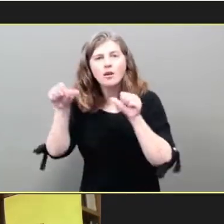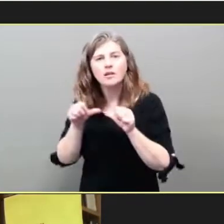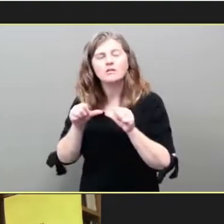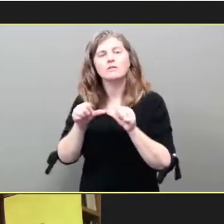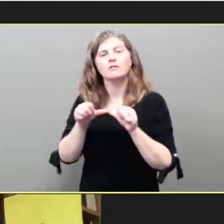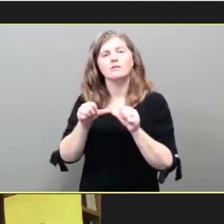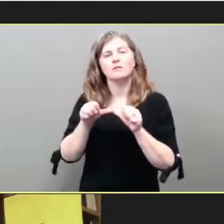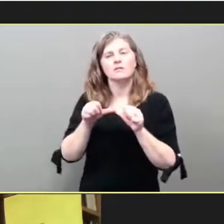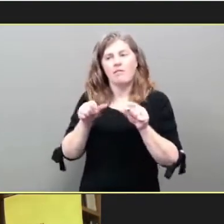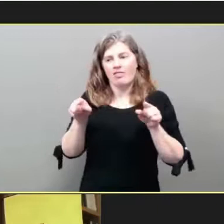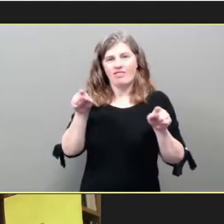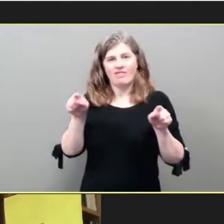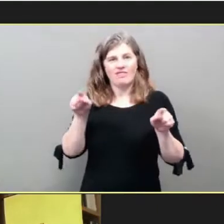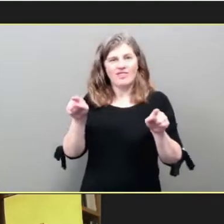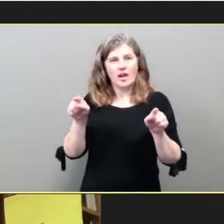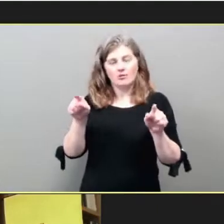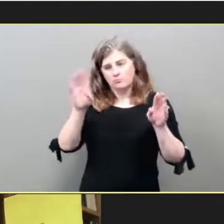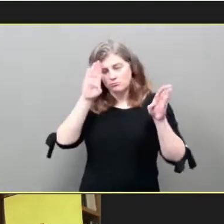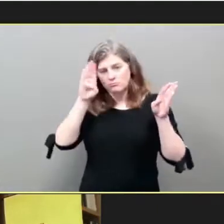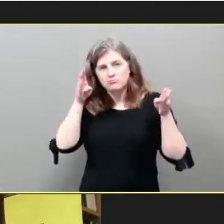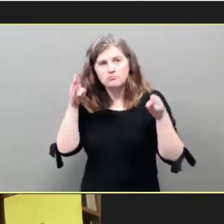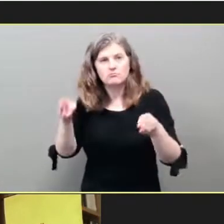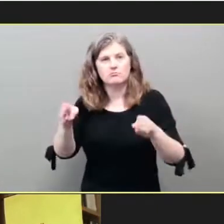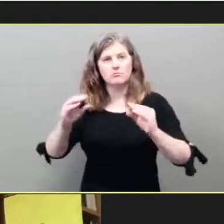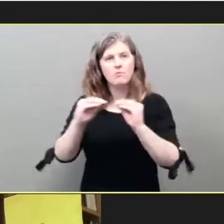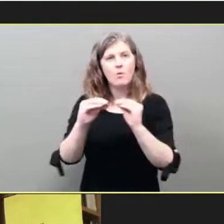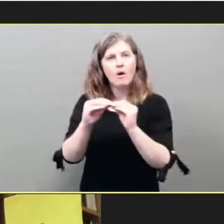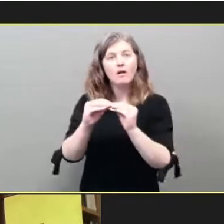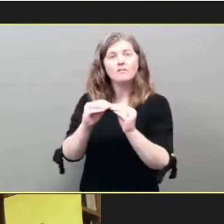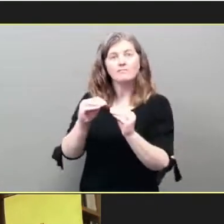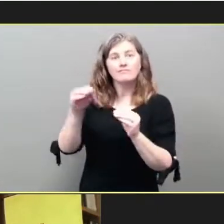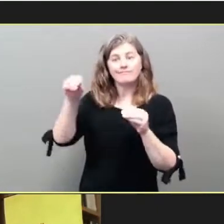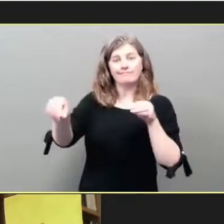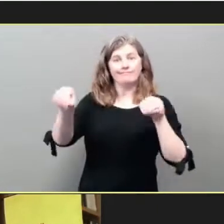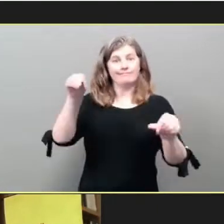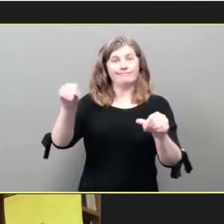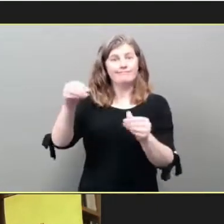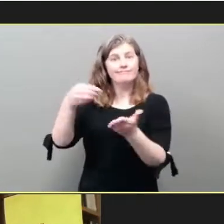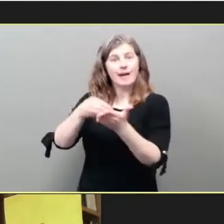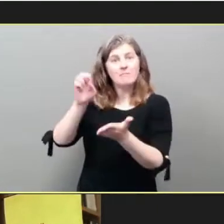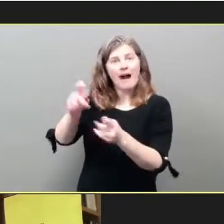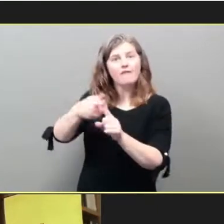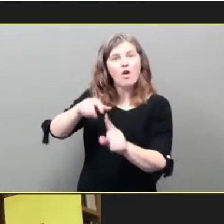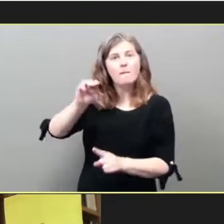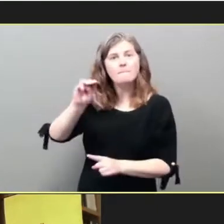getting a good reimbursement from Medicaid right now for giving these